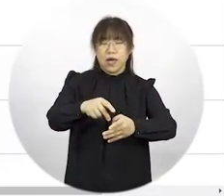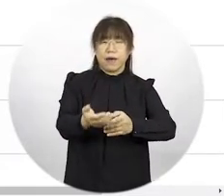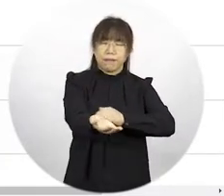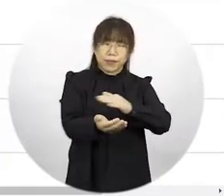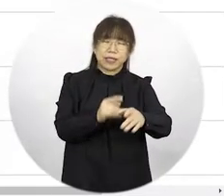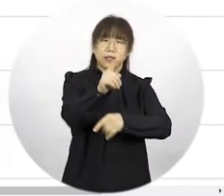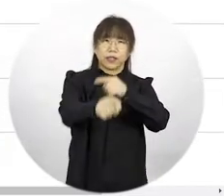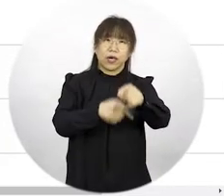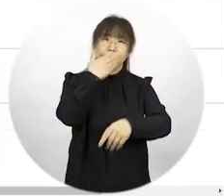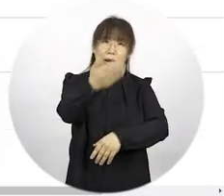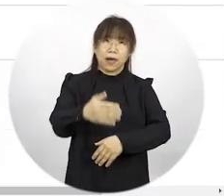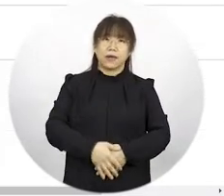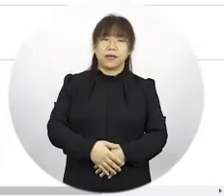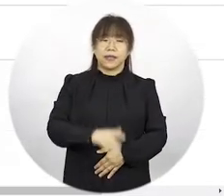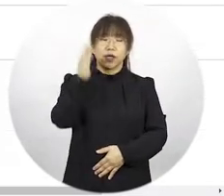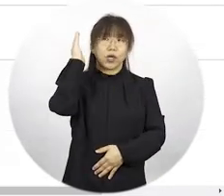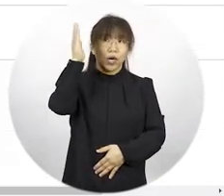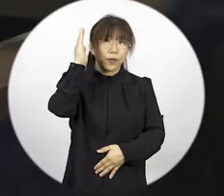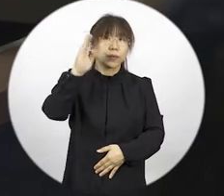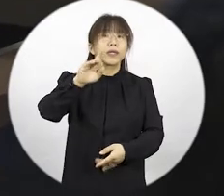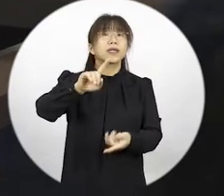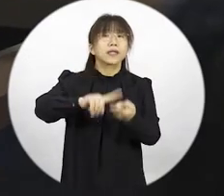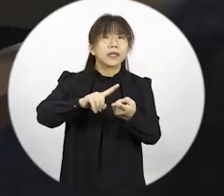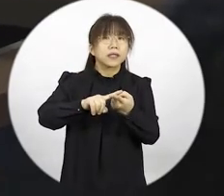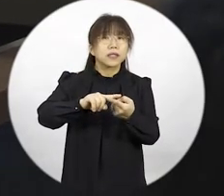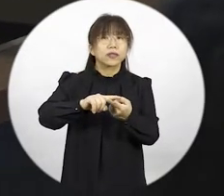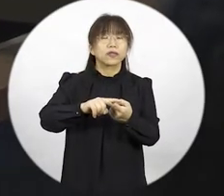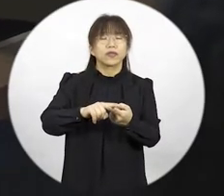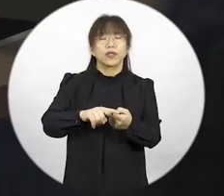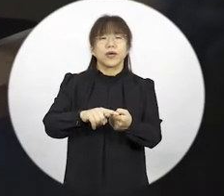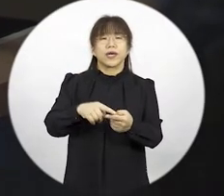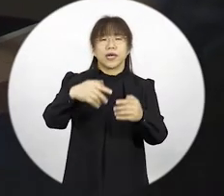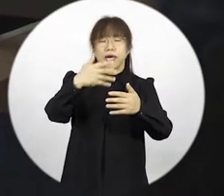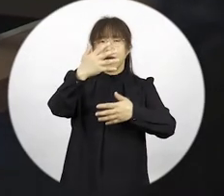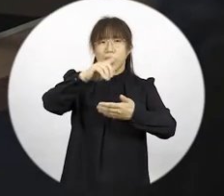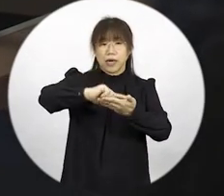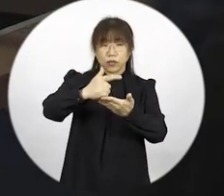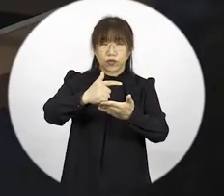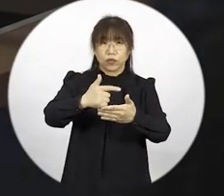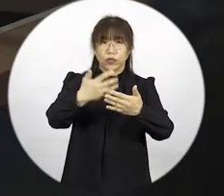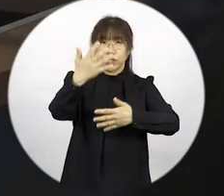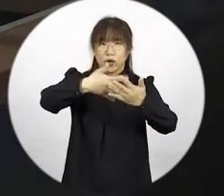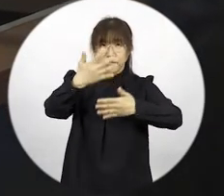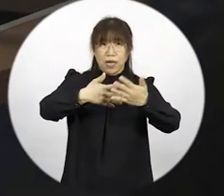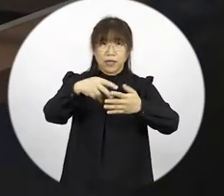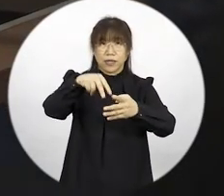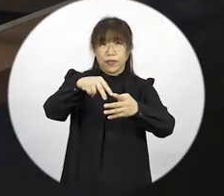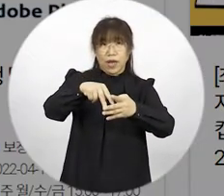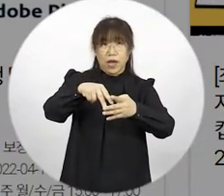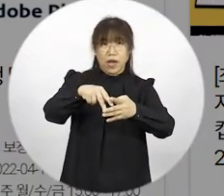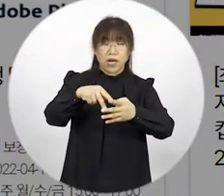on a first-come, first-served basis. For more information on the lecture, contact the Gangseo-gu Webcasting Service